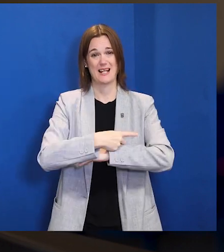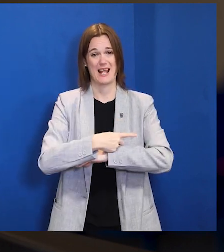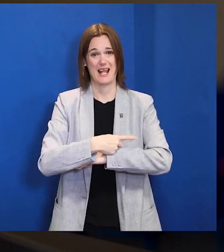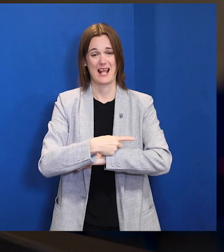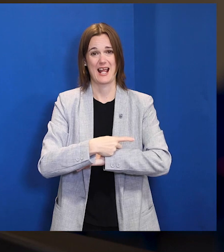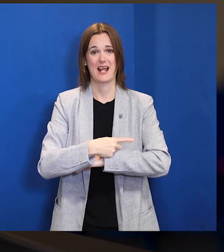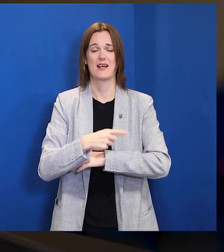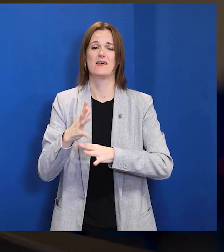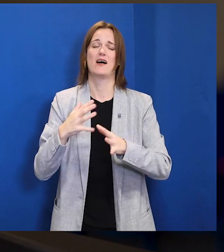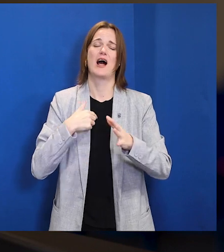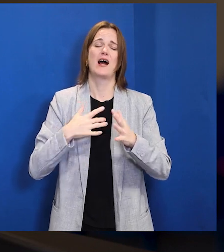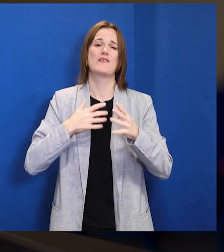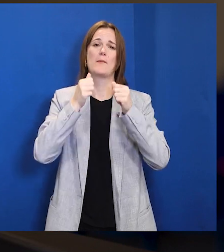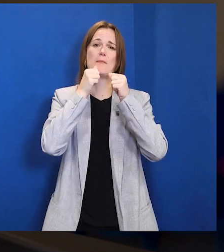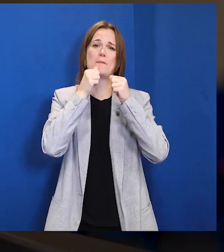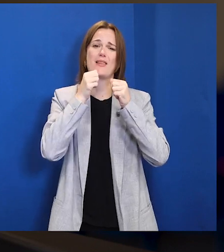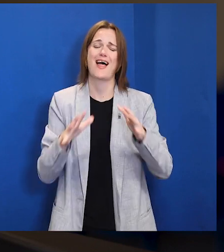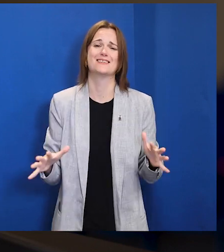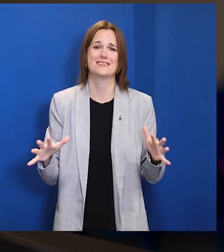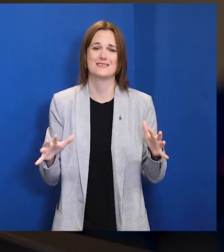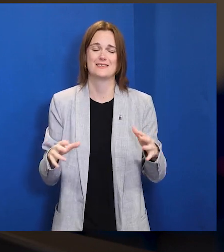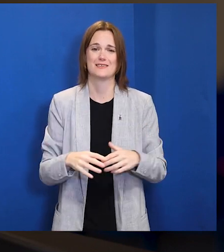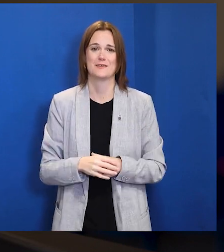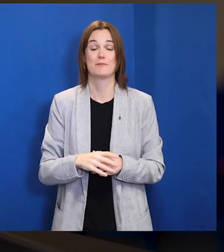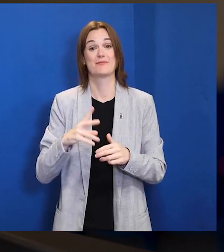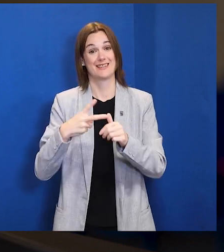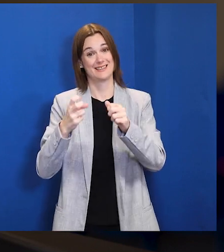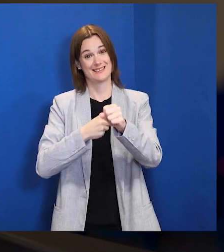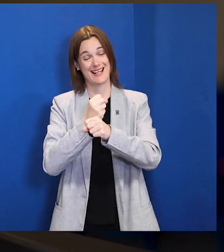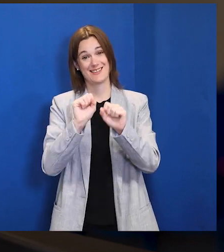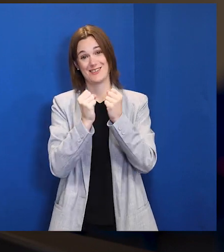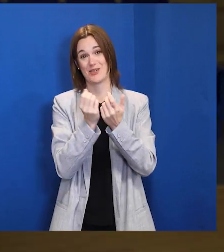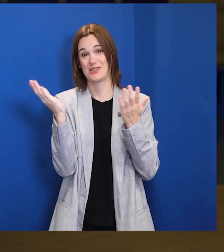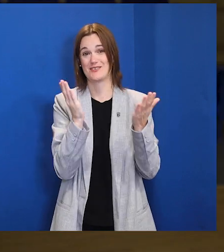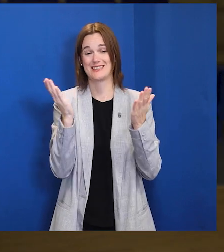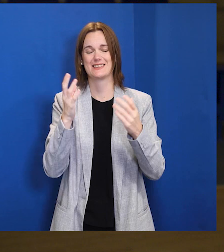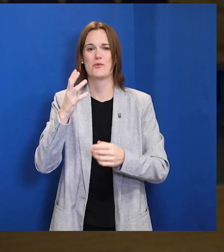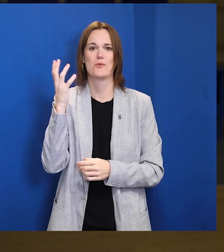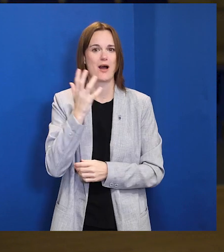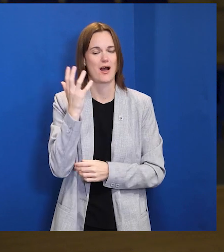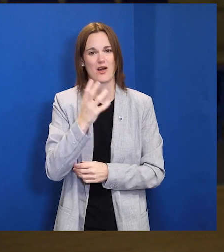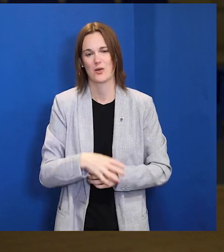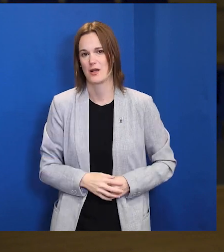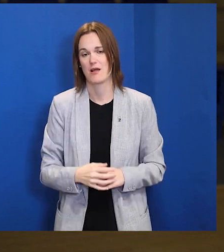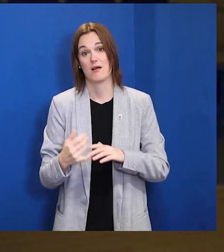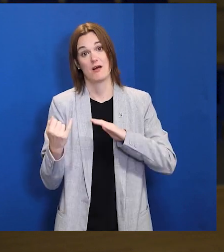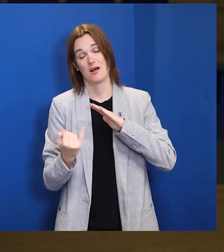that also attended the Purple Ribbon campaign. It blessed me with great honour. Second year of social services... Wow.